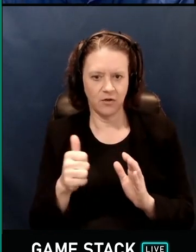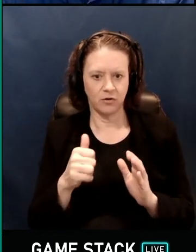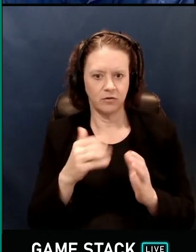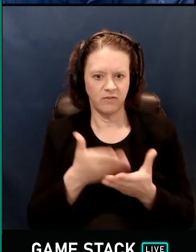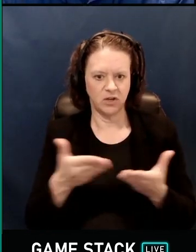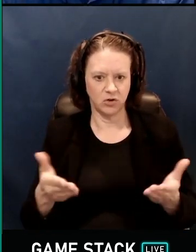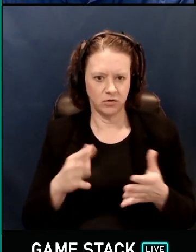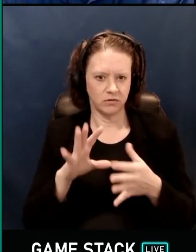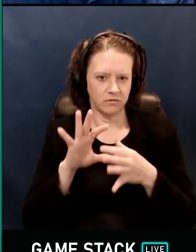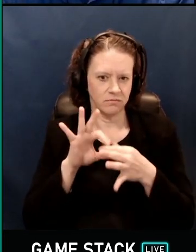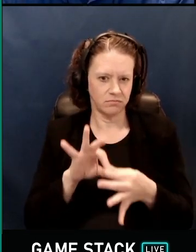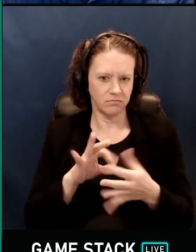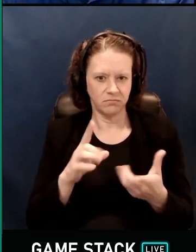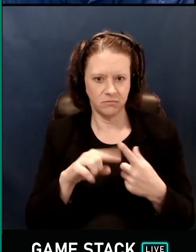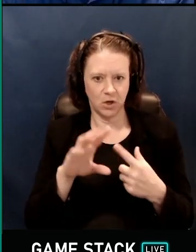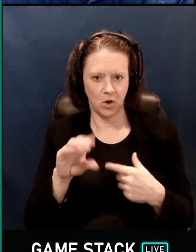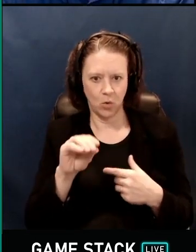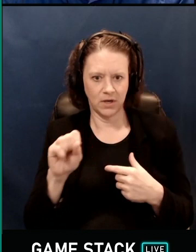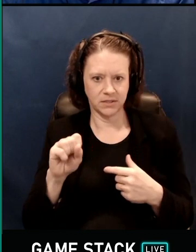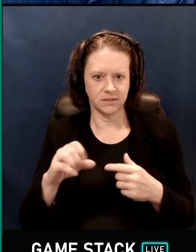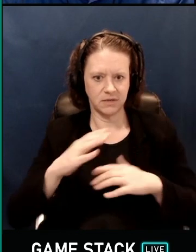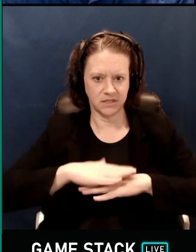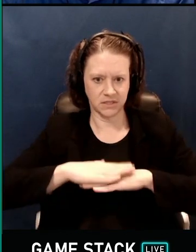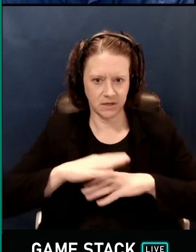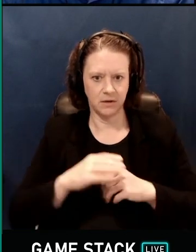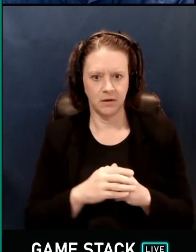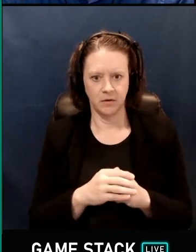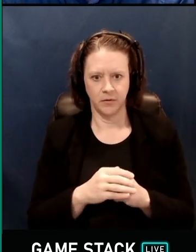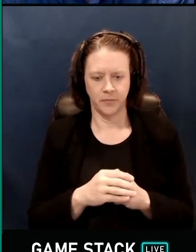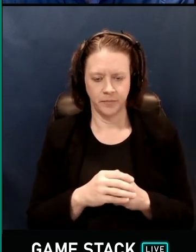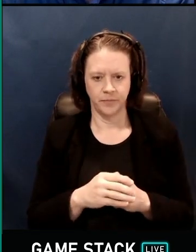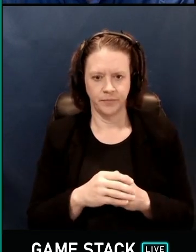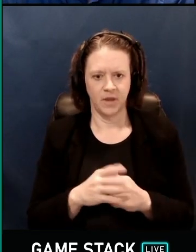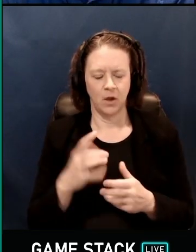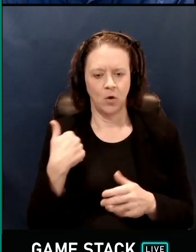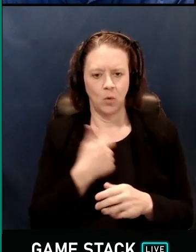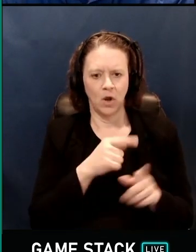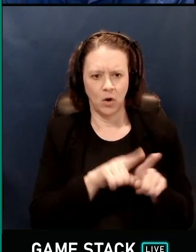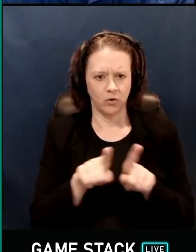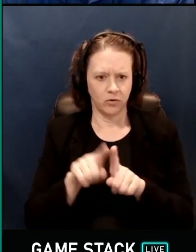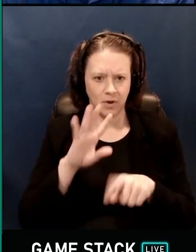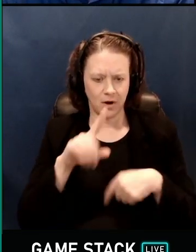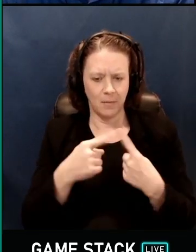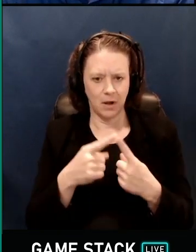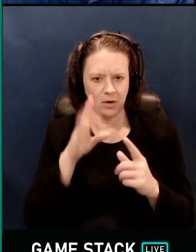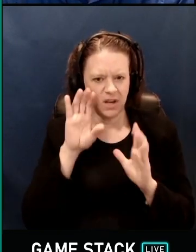I will discuss virtual machine image customization later in this presentation.